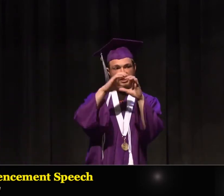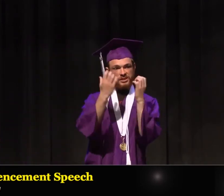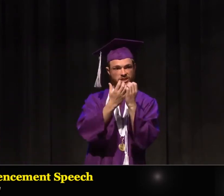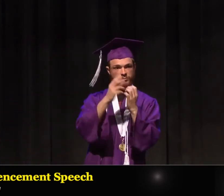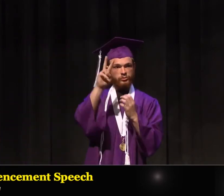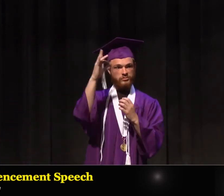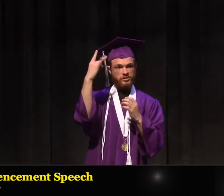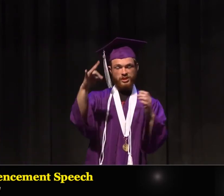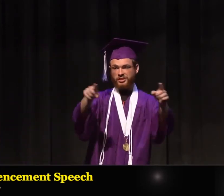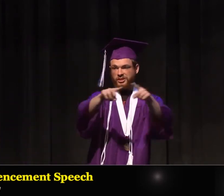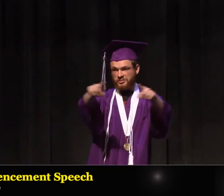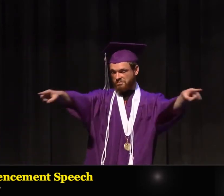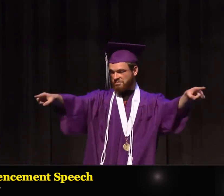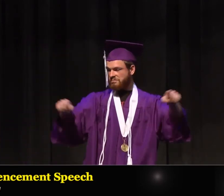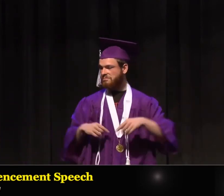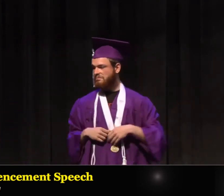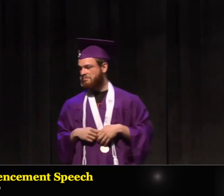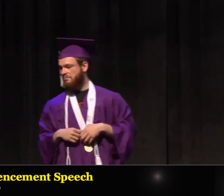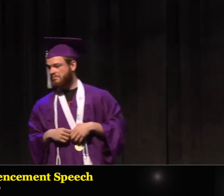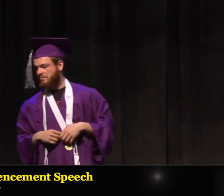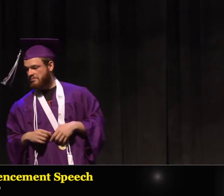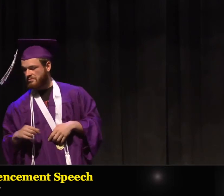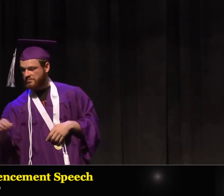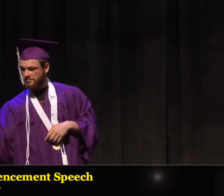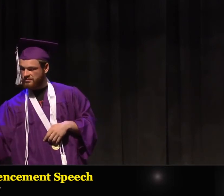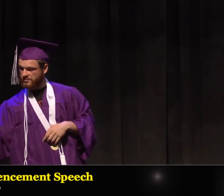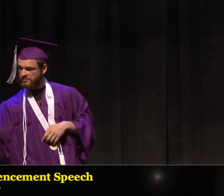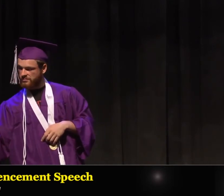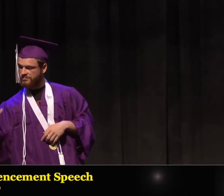To my classmates of 2018,